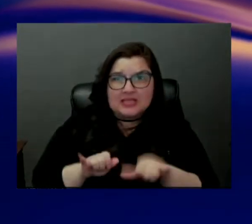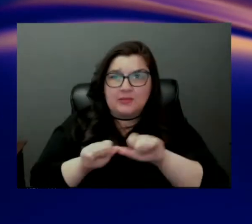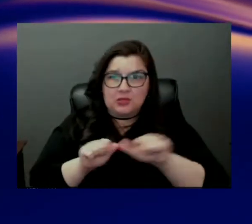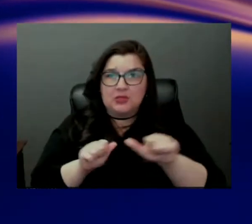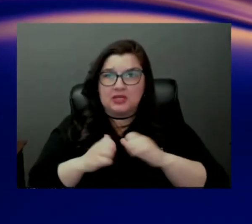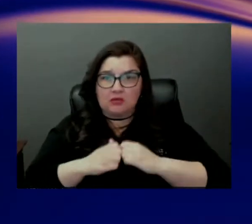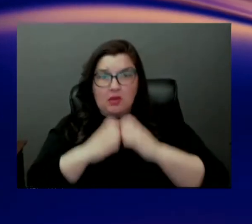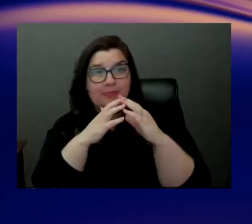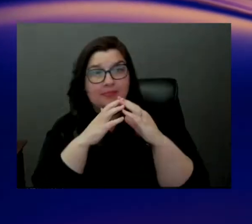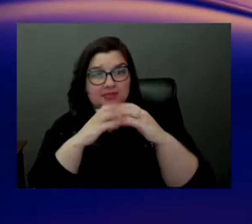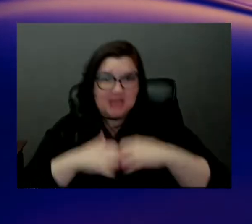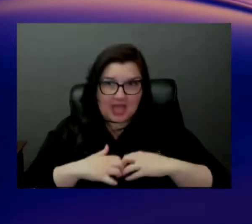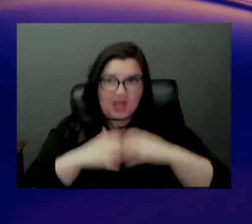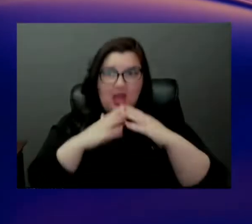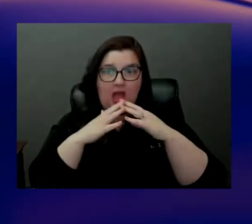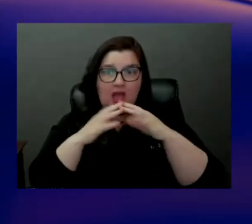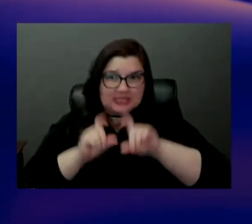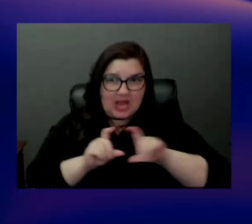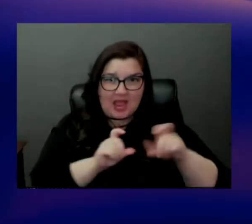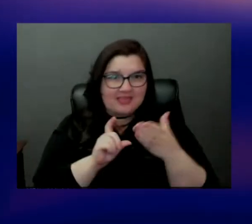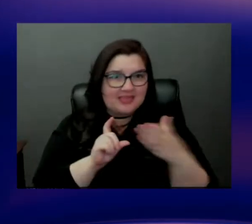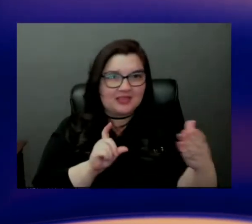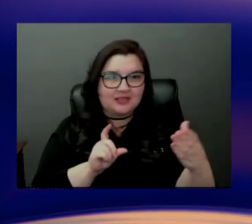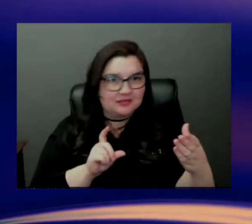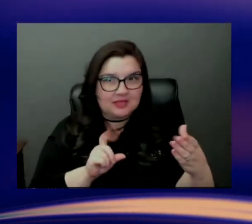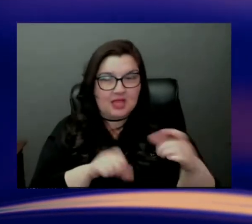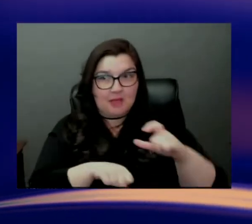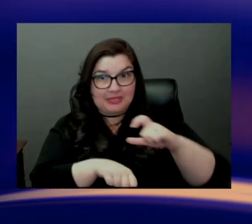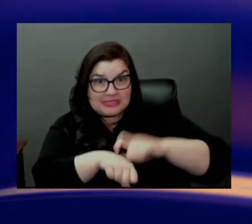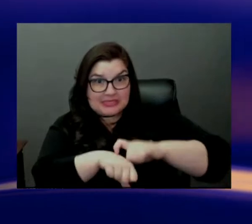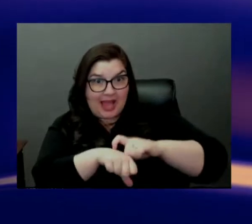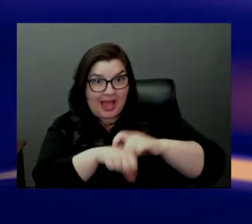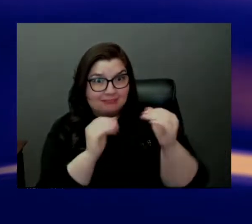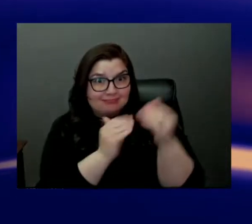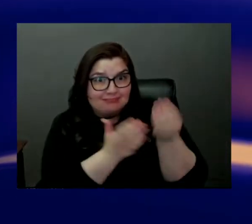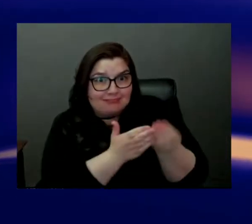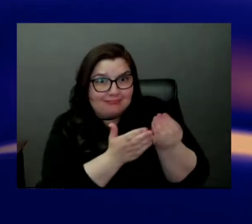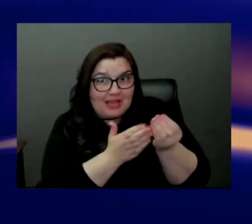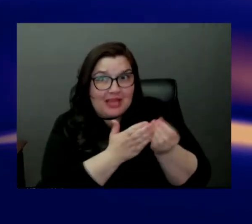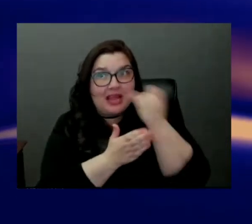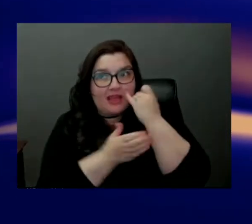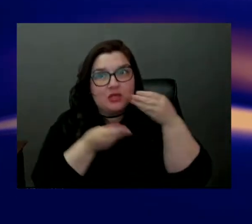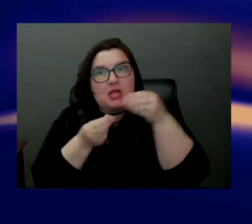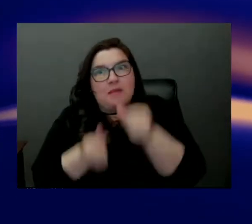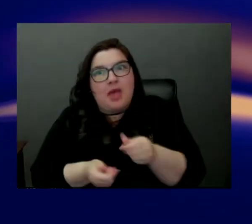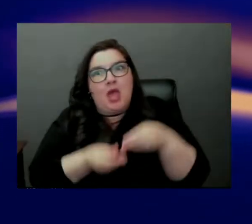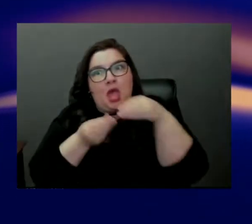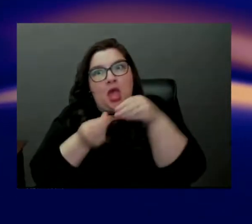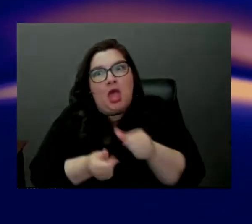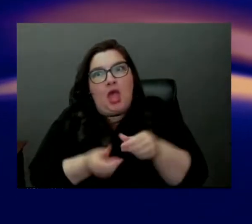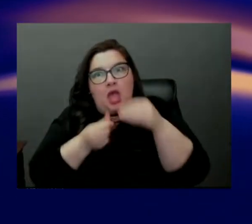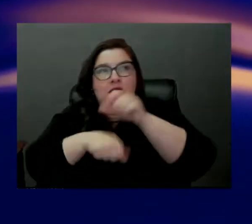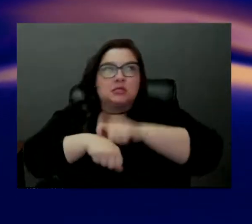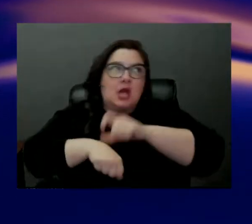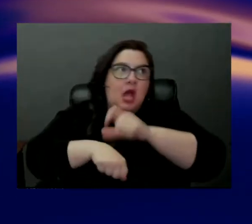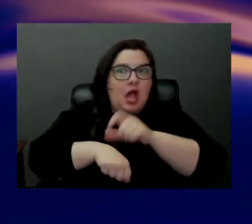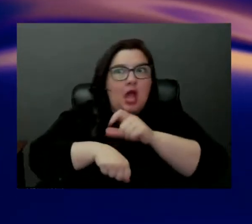it becomes, as the cliche goes time is money. And if you're spending a lot of time working on things you don't wanna be sitting there waiting